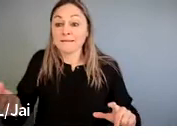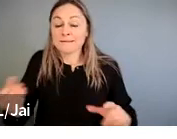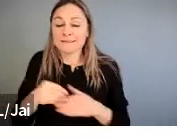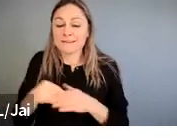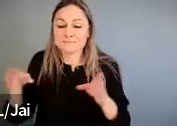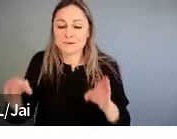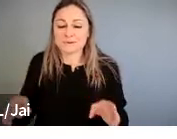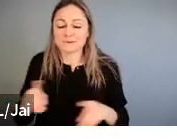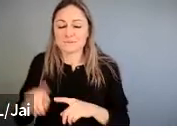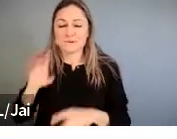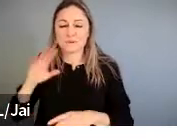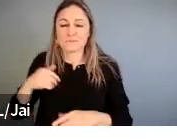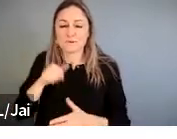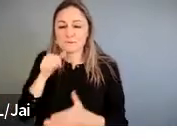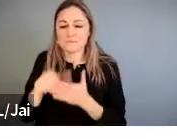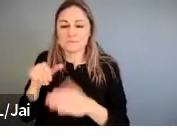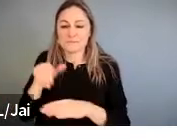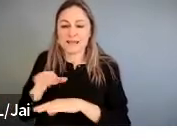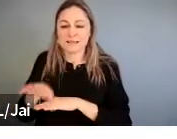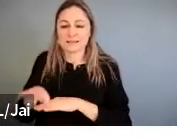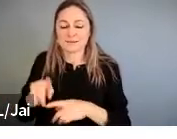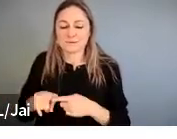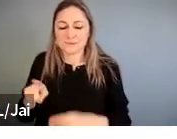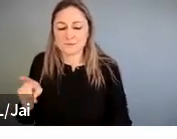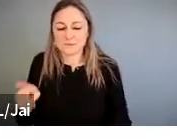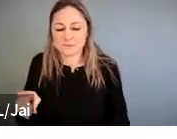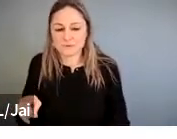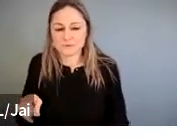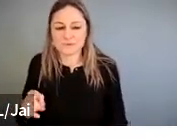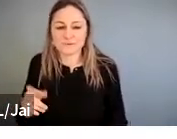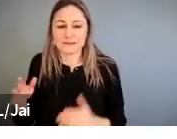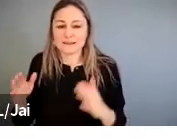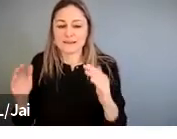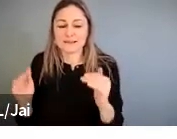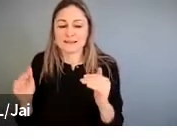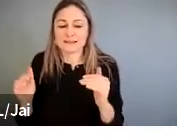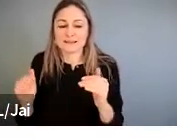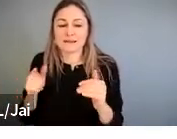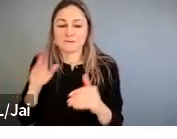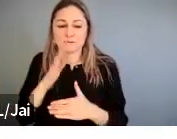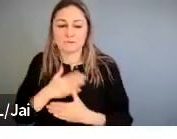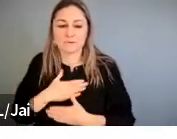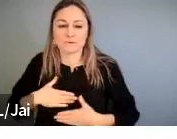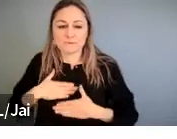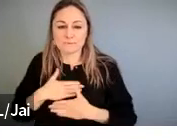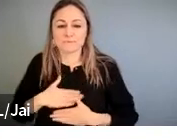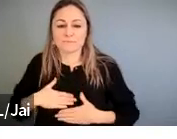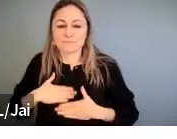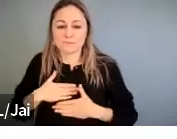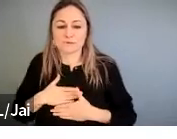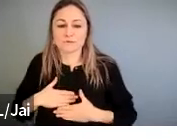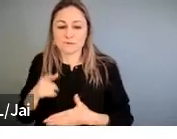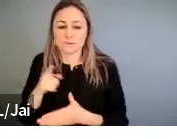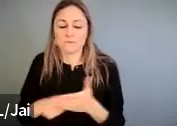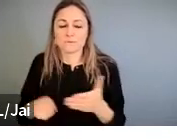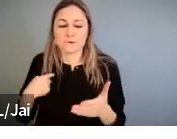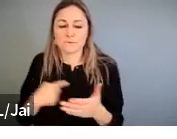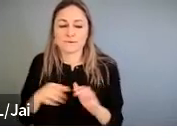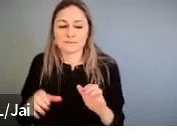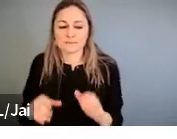be mailed to you and I hope you will appreciate what we have done for you. So thank you, Katy,